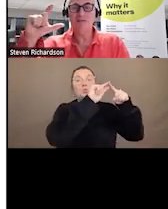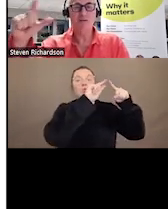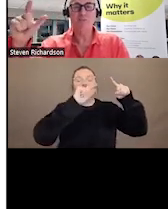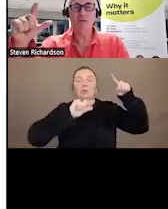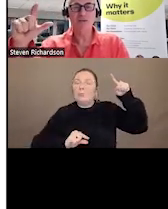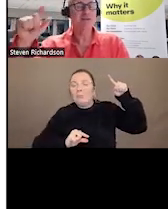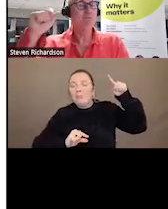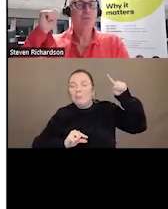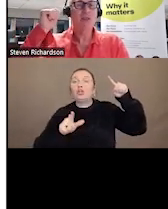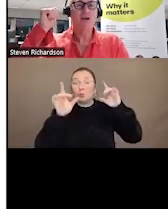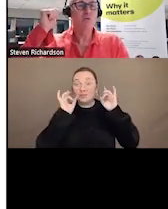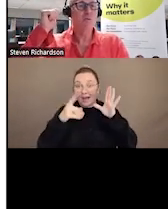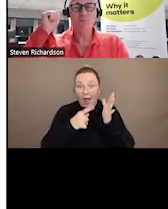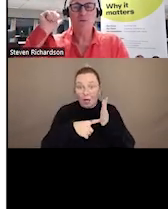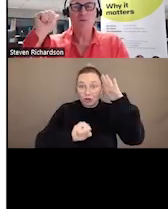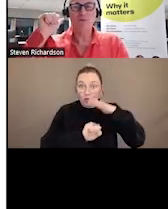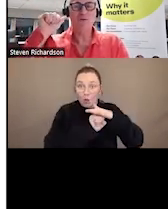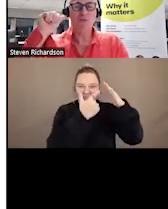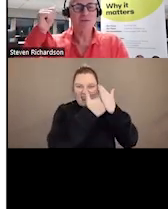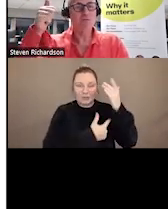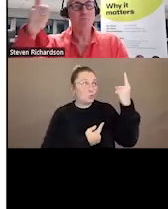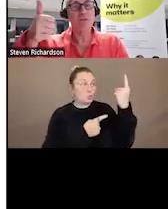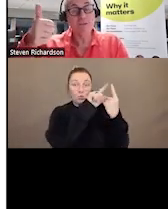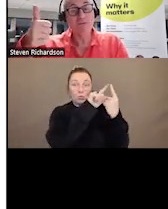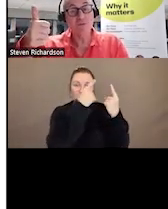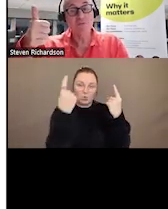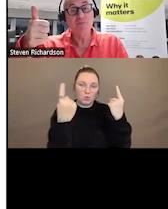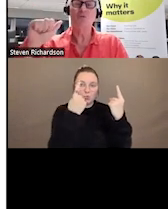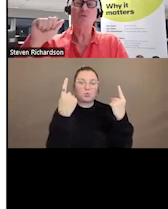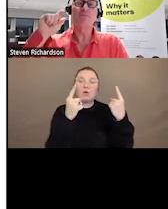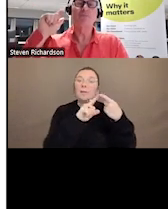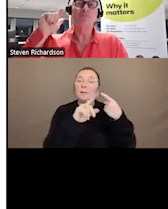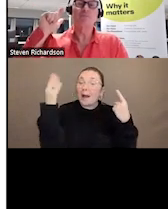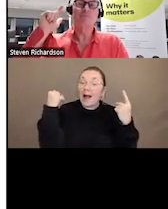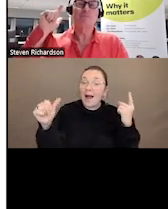the top of the list, who are the people at the top of the list? They have given to you before,